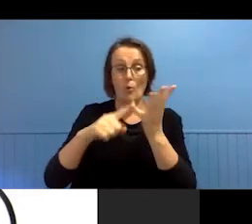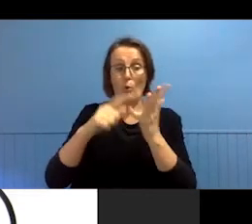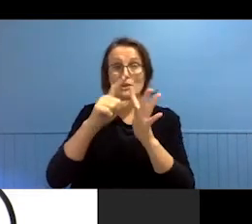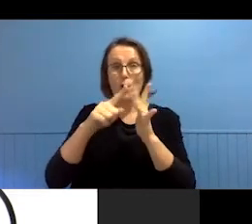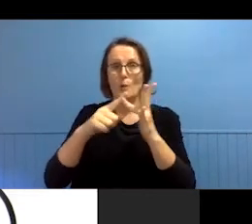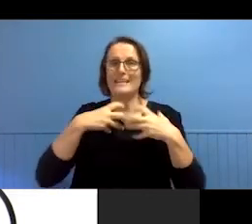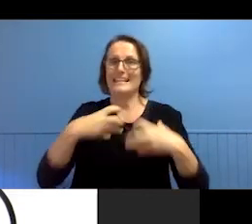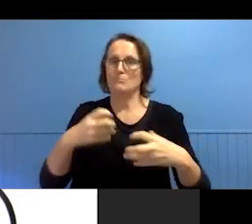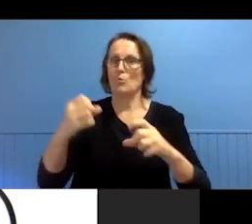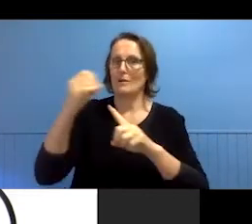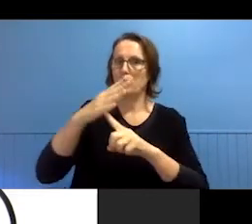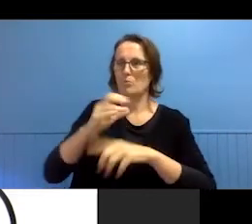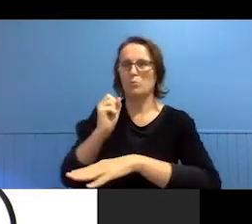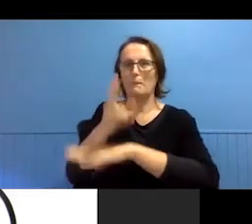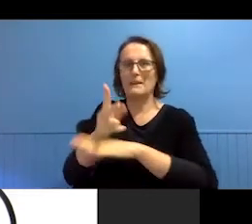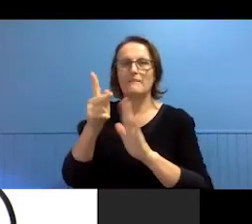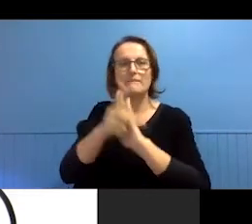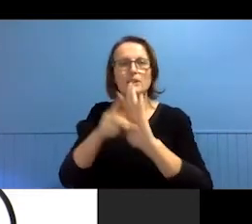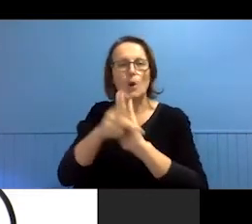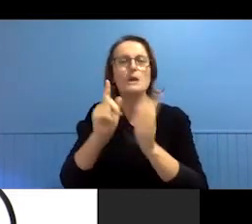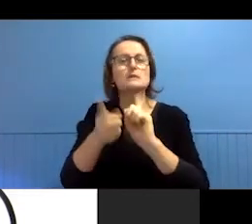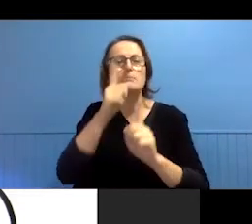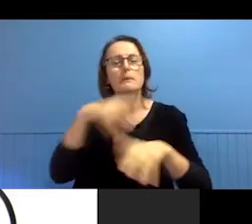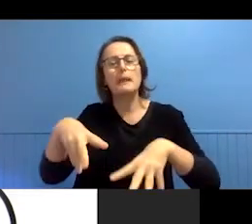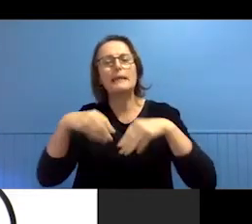than the video. People will forgive bad video, they won't forgive bad